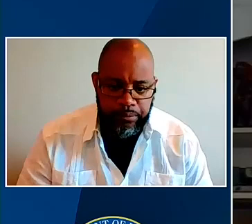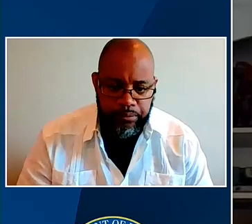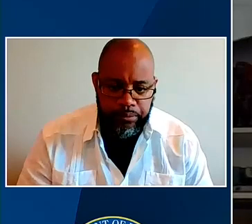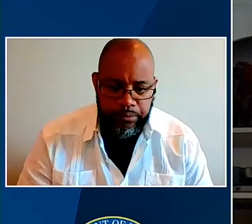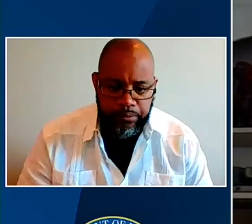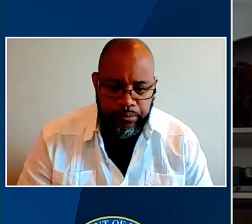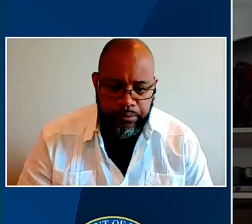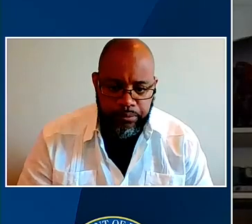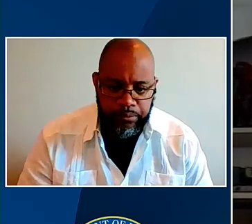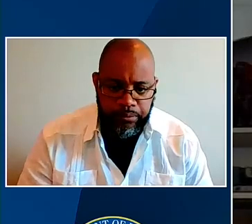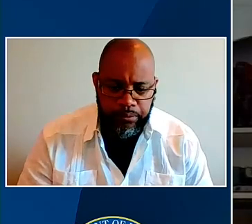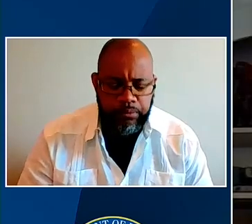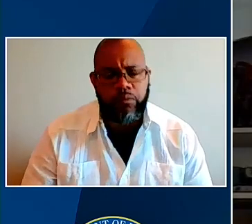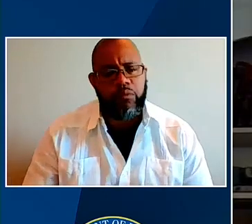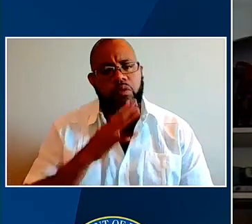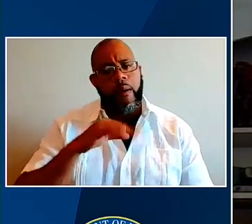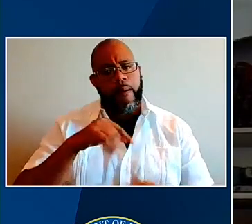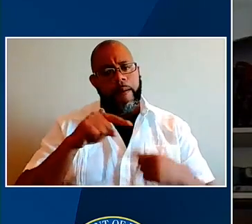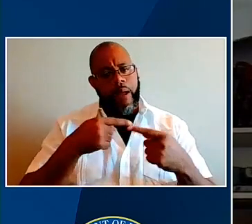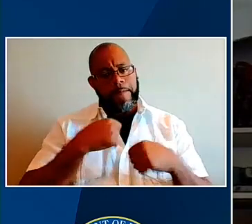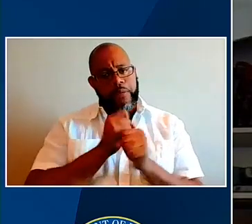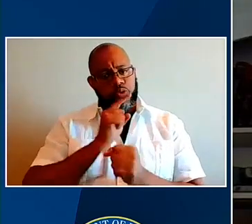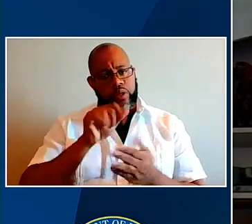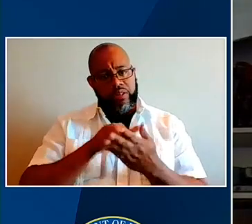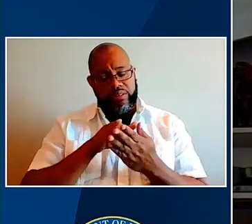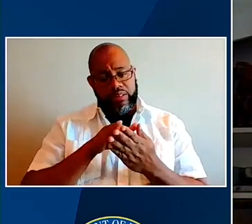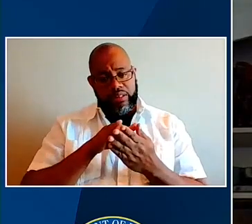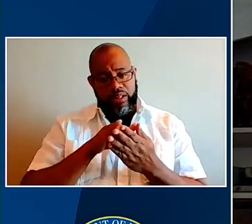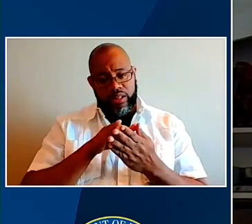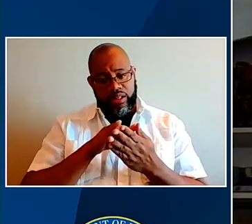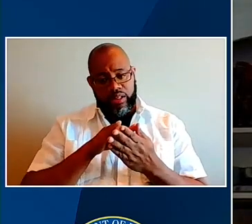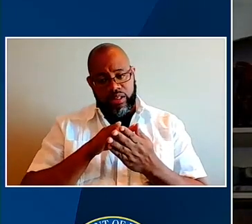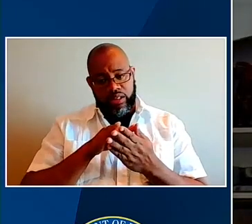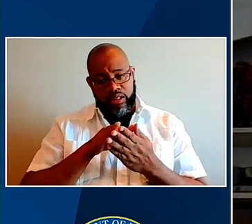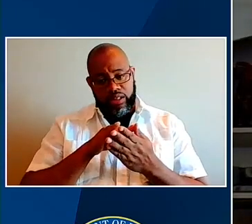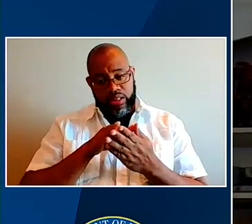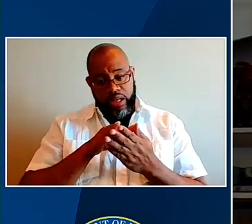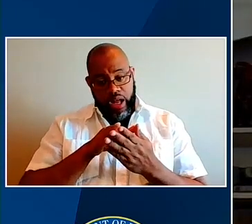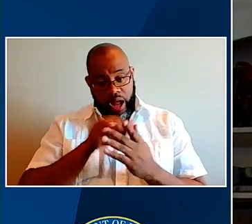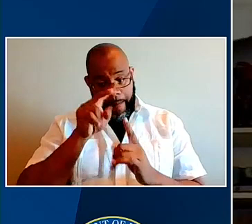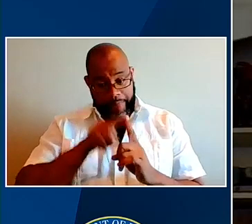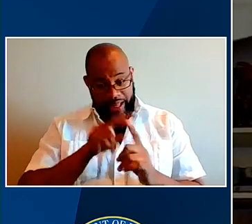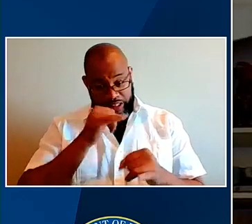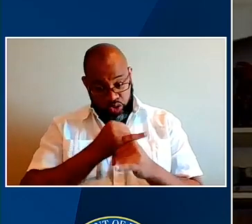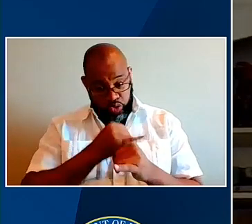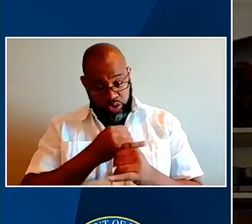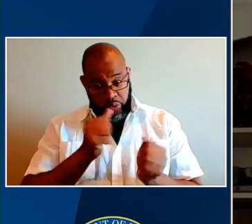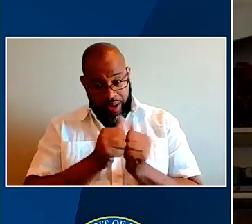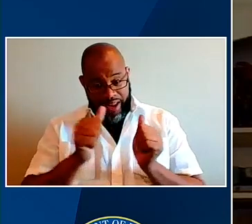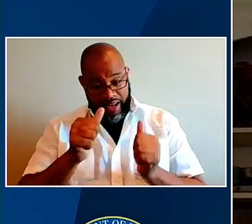So you're talking about insures the institution complies with any applicable state authorization or licensure requirements, except as described in